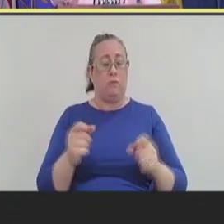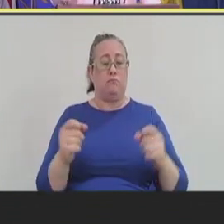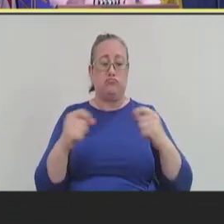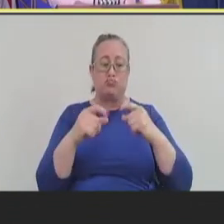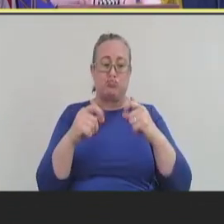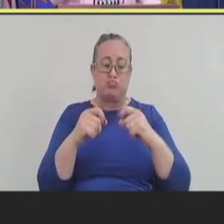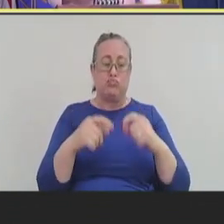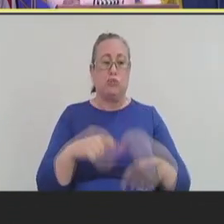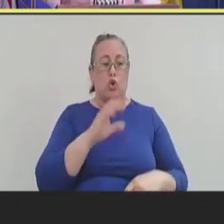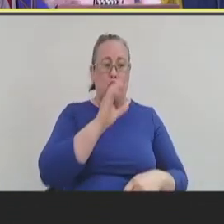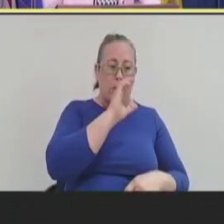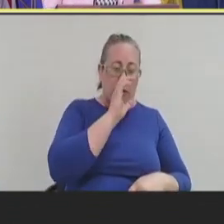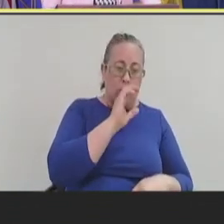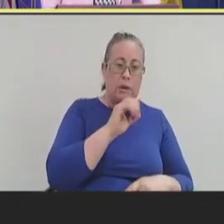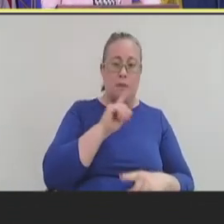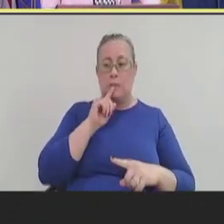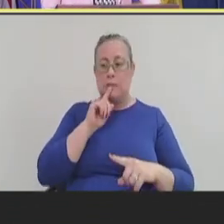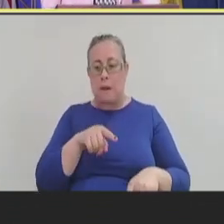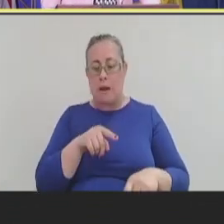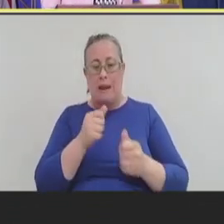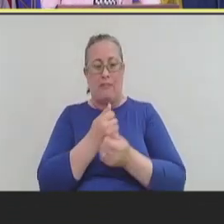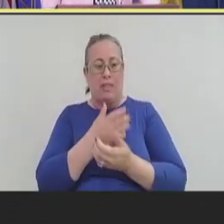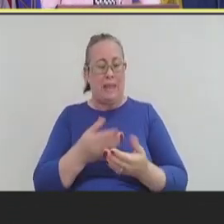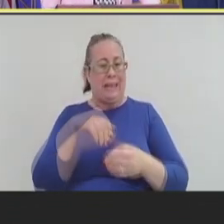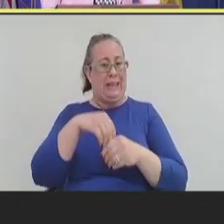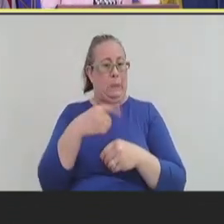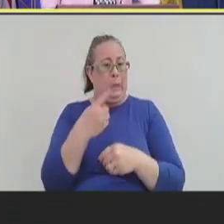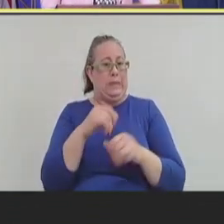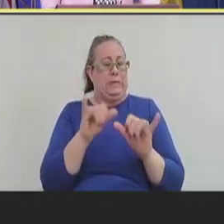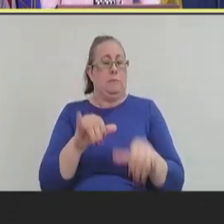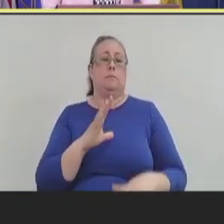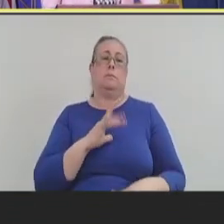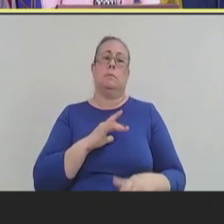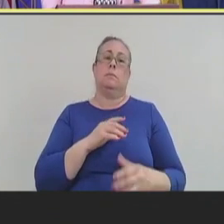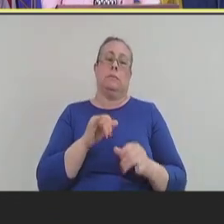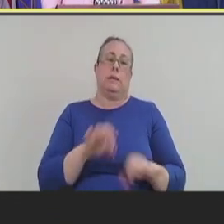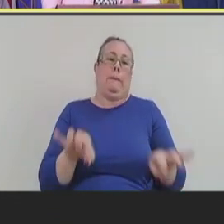respond and have all of that right in front of you is essential. Consumers